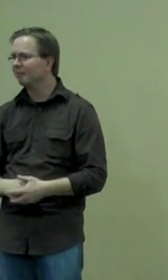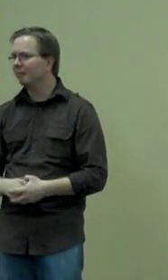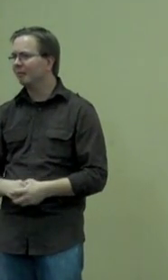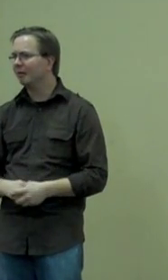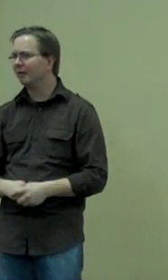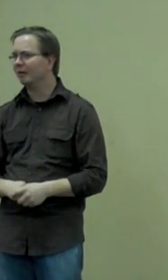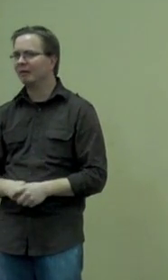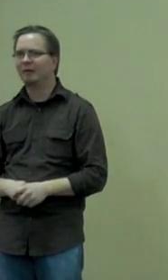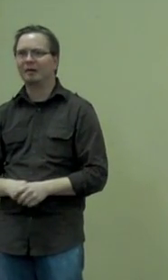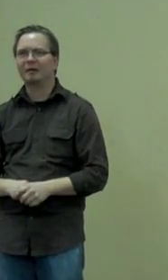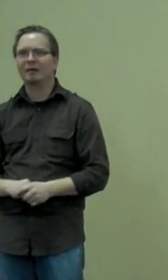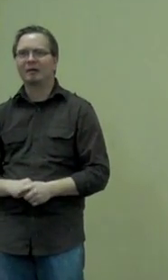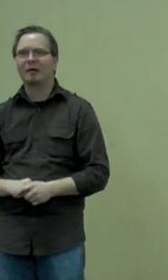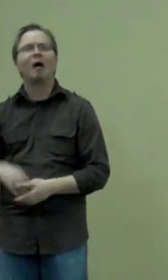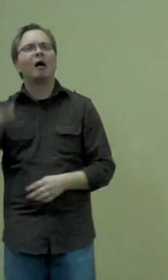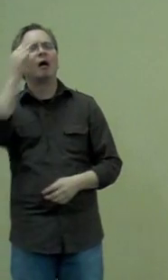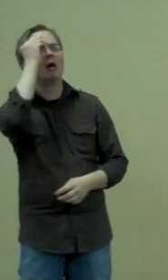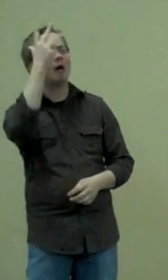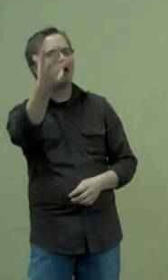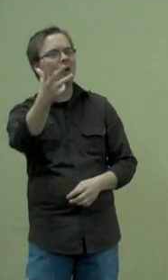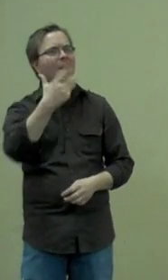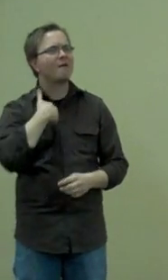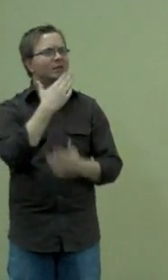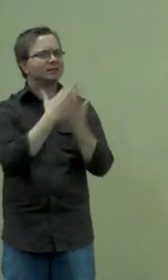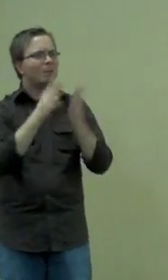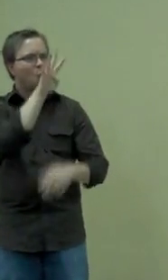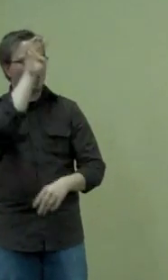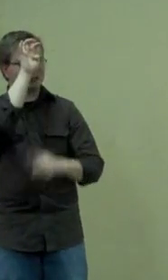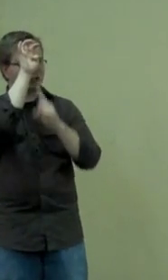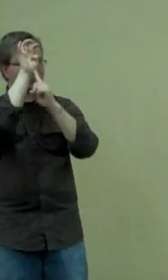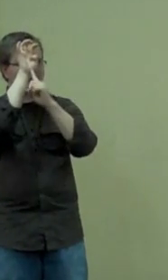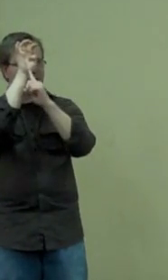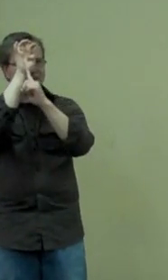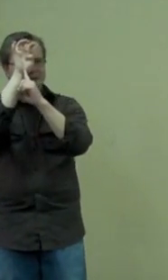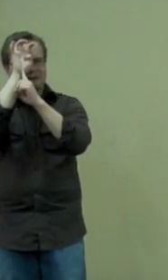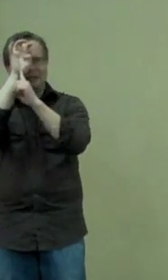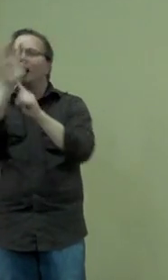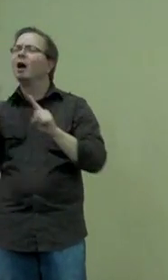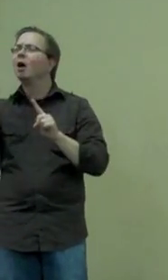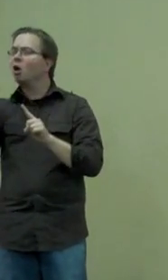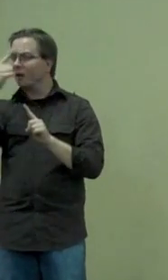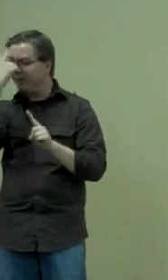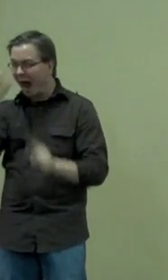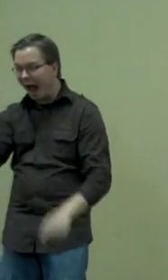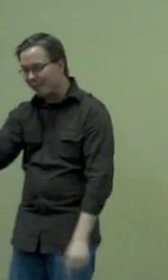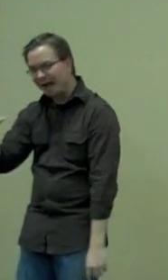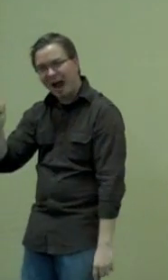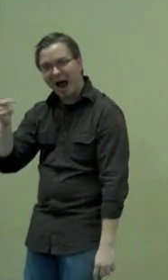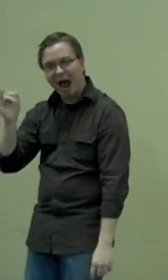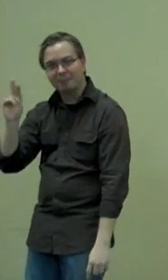I'm not hetero phobic. I don't know why I'm talking about this now, it's OK, sometimes you add lib as a comic and it goes places you didn't think about. As an adult though, they were mean to each other, they were like 'you're going to hell' but as a kid they brainwash you through music.